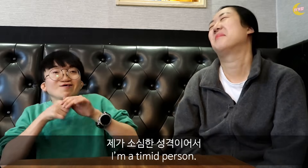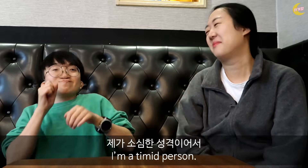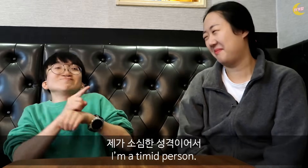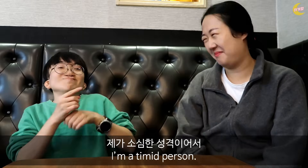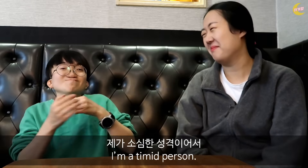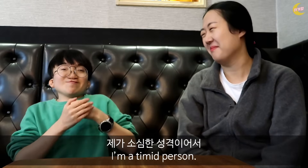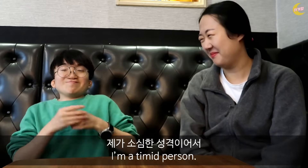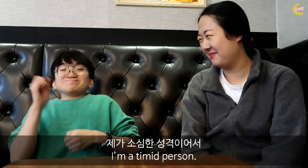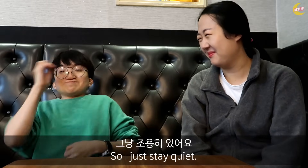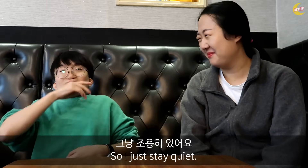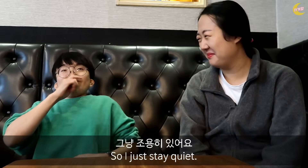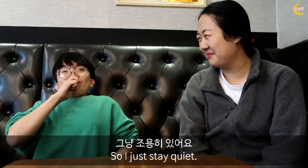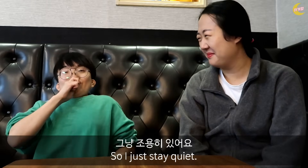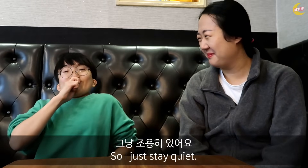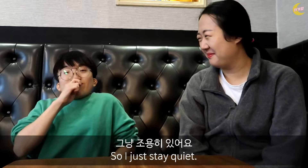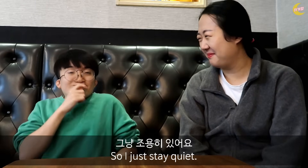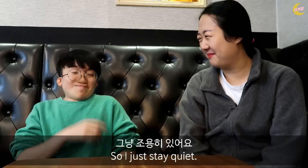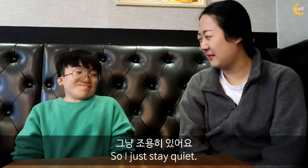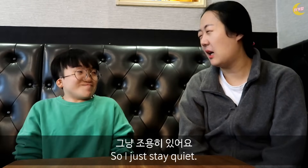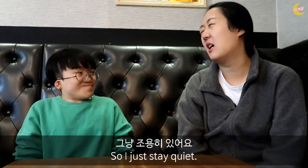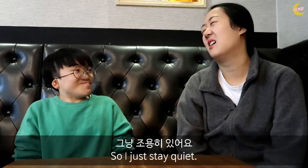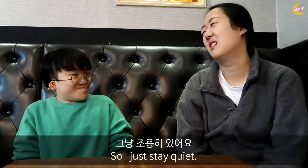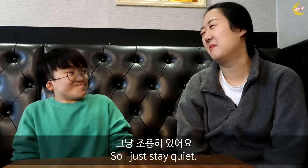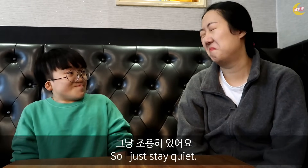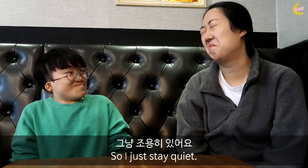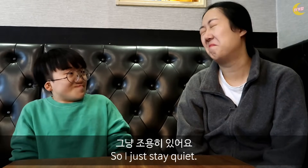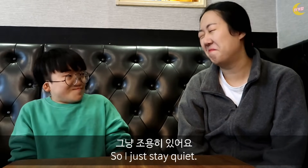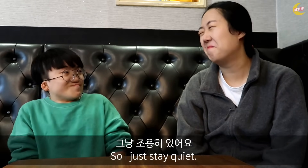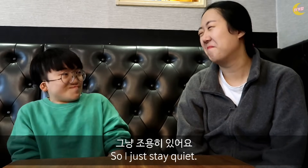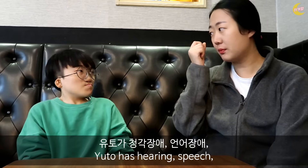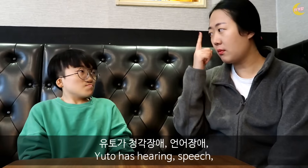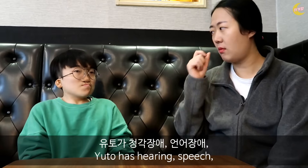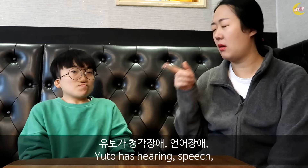I’m a timid person. So I just stay quiet.